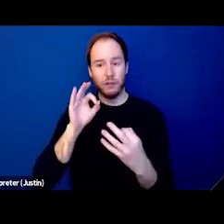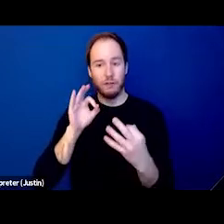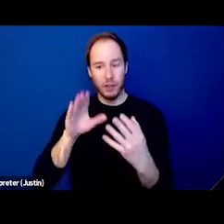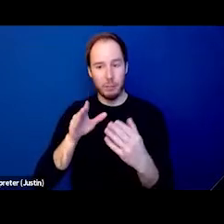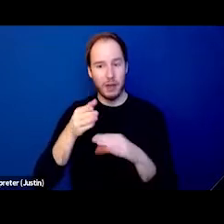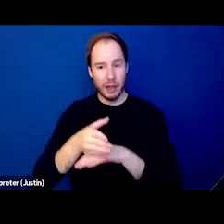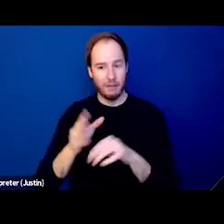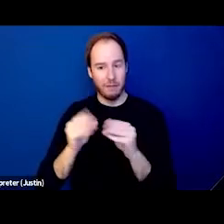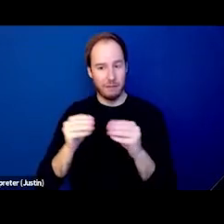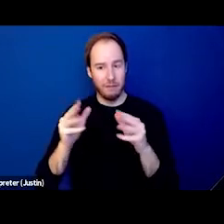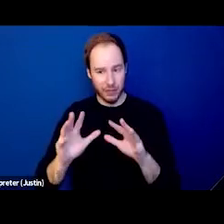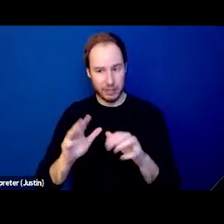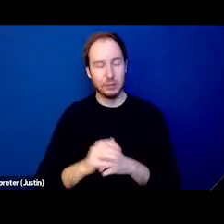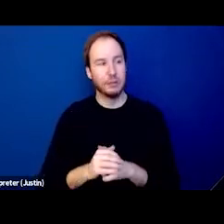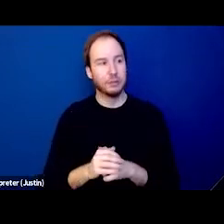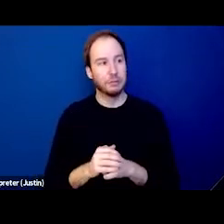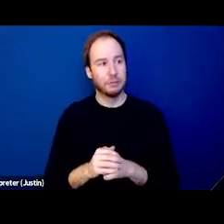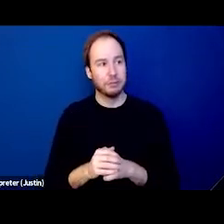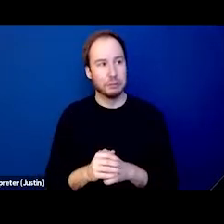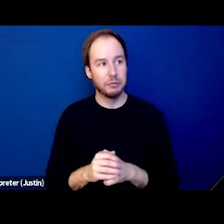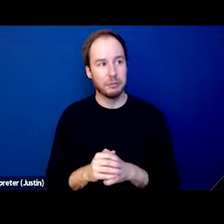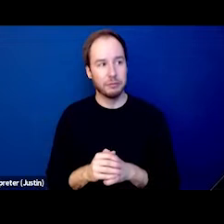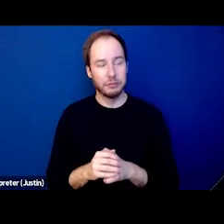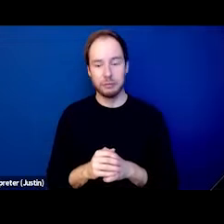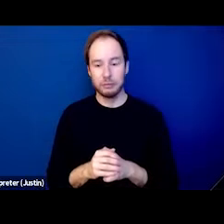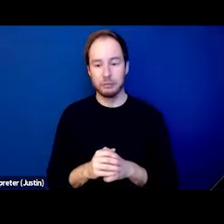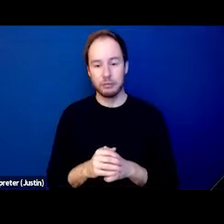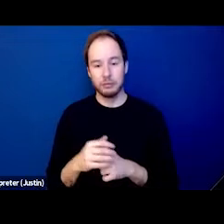We also have a short poll question for you towards the end of the webinar as well.